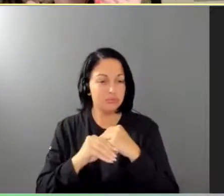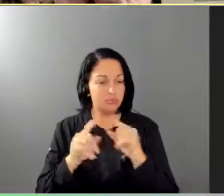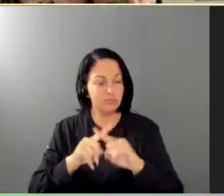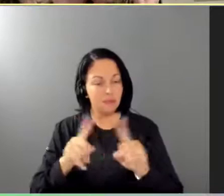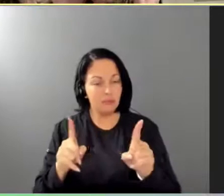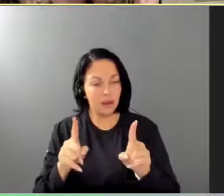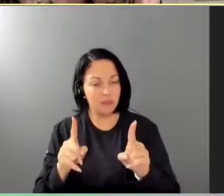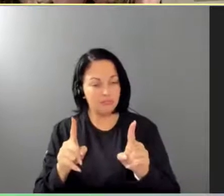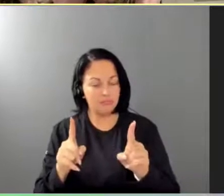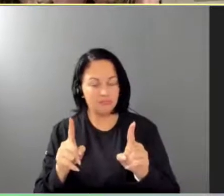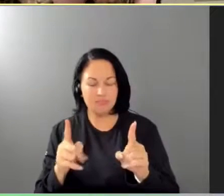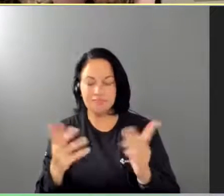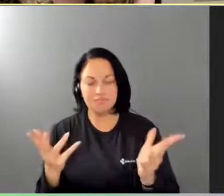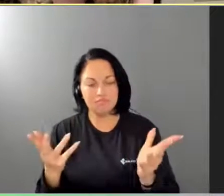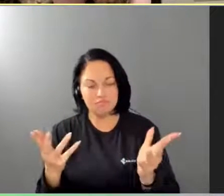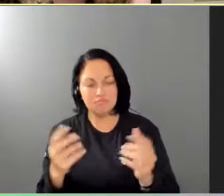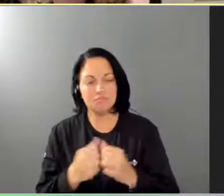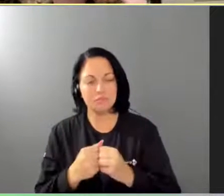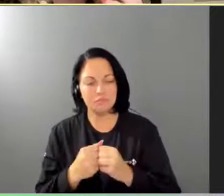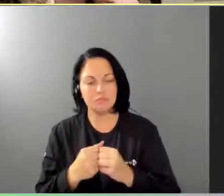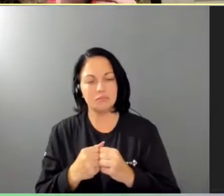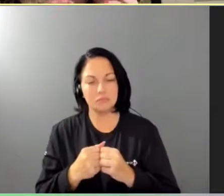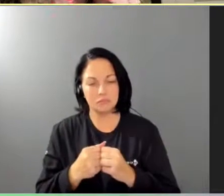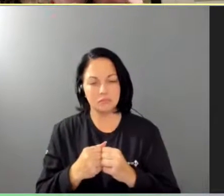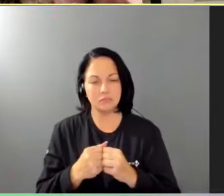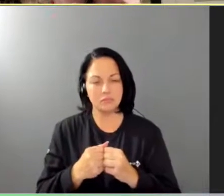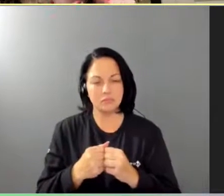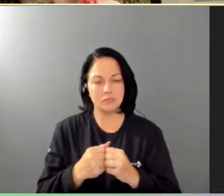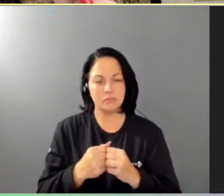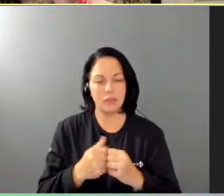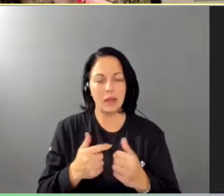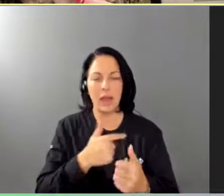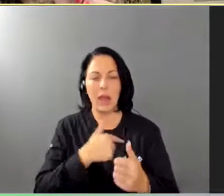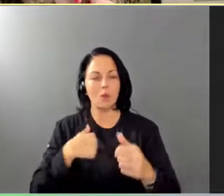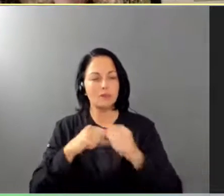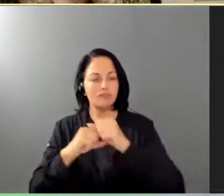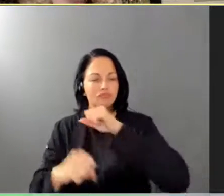is best or what is available, but it's something we realize we need, and we're working to